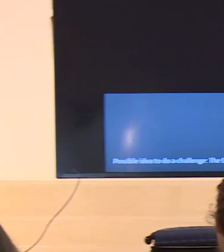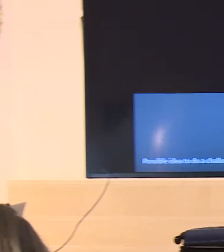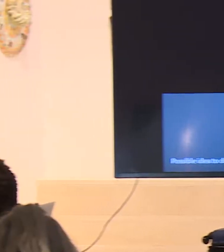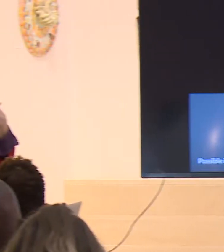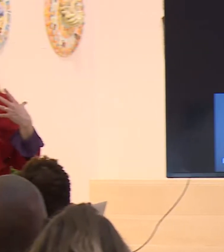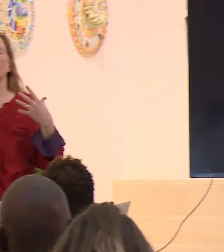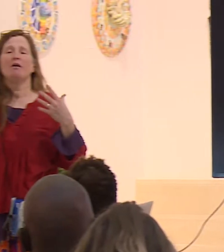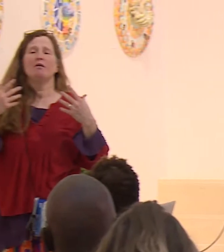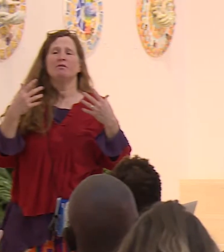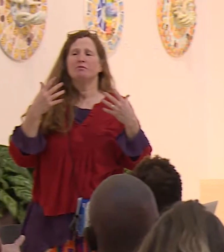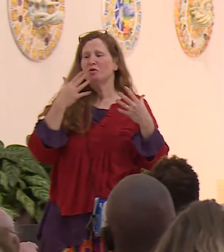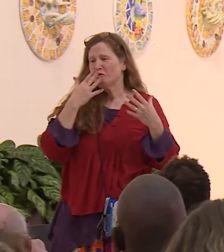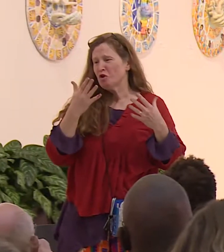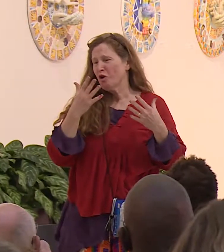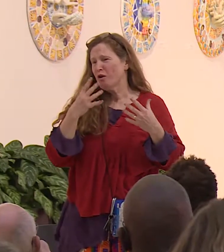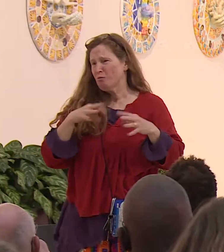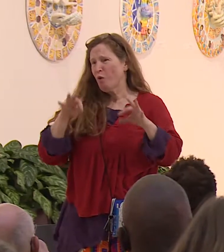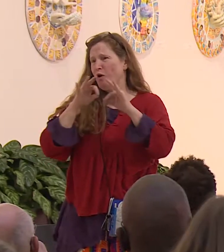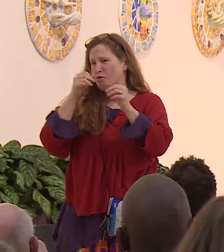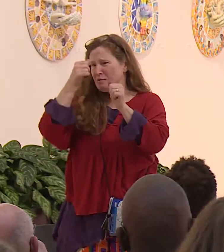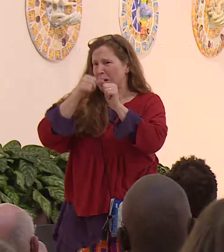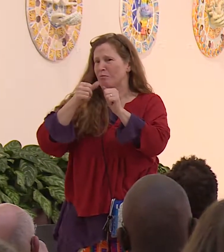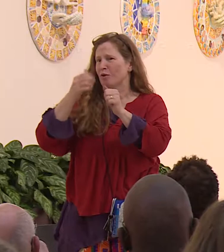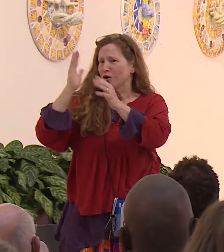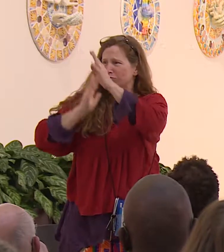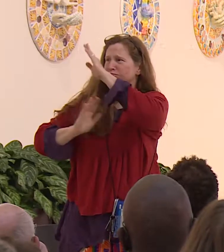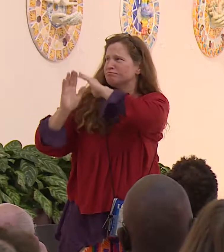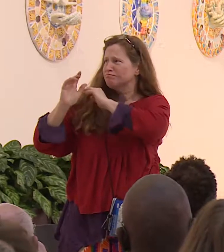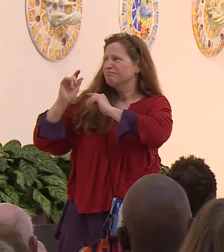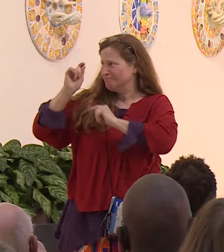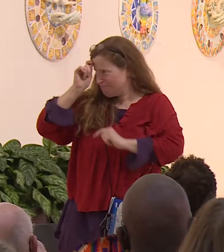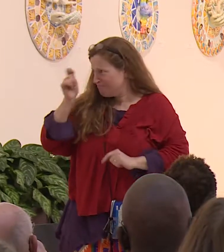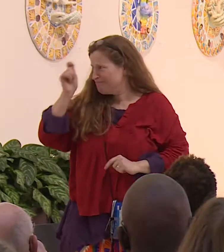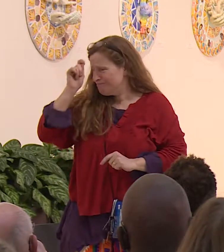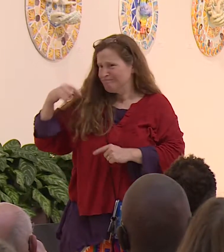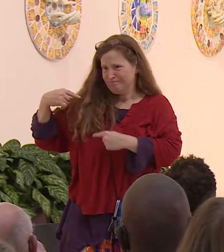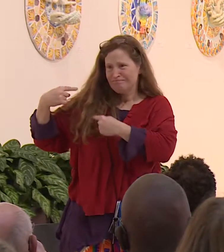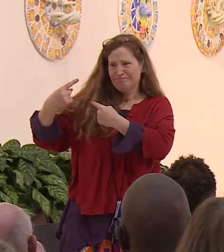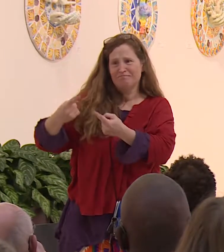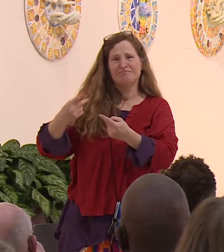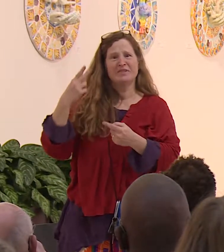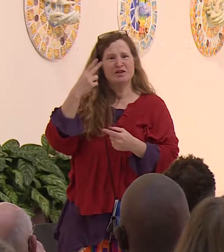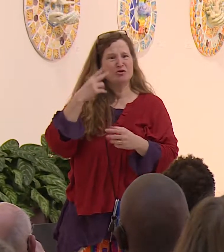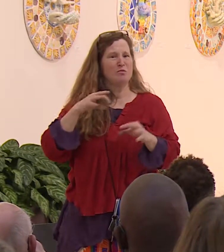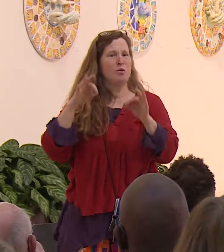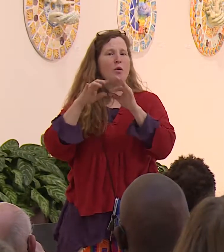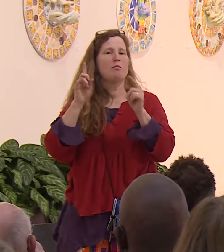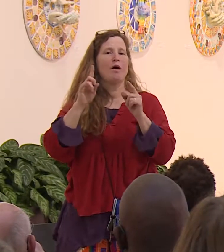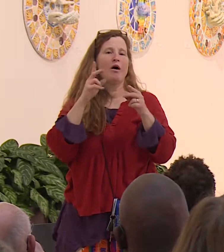that theme on because we didn't want to appropriate that and use that in ways that it shouldn't be.